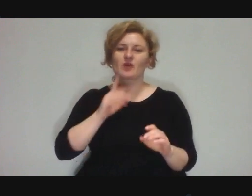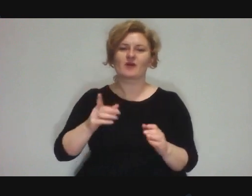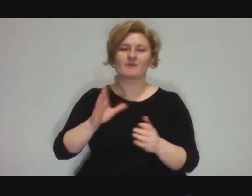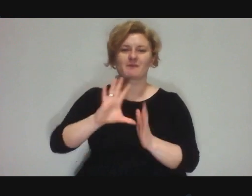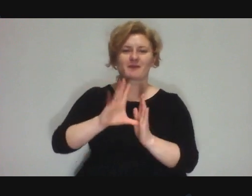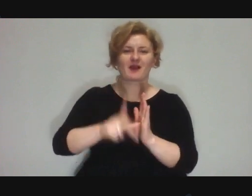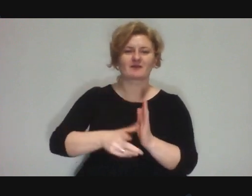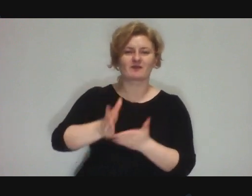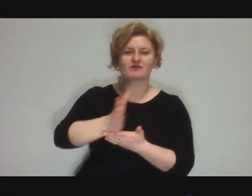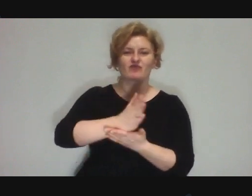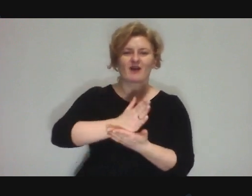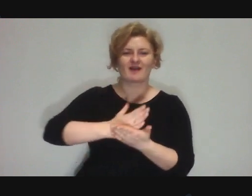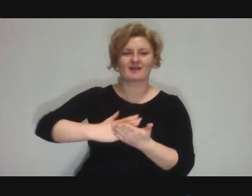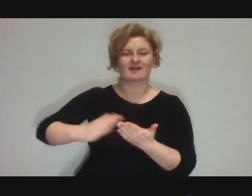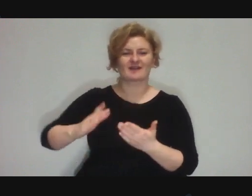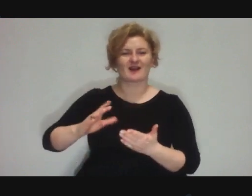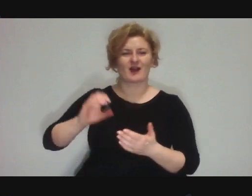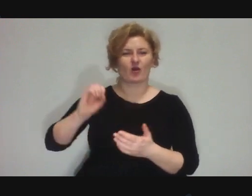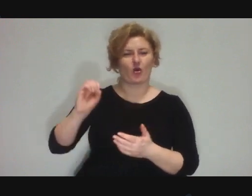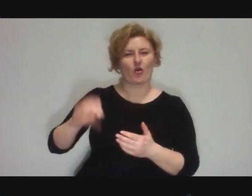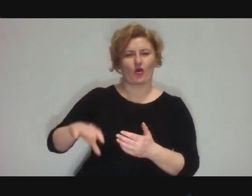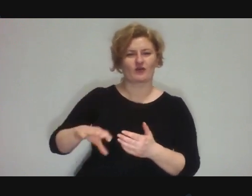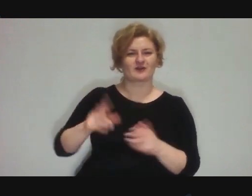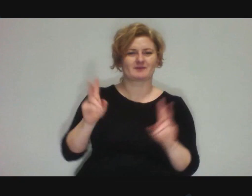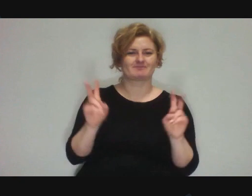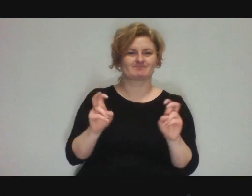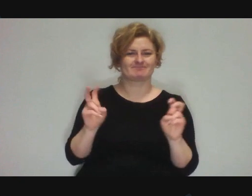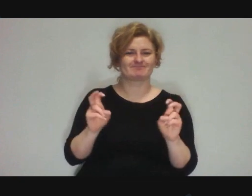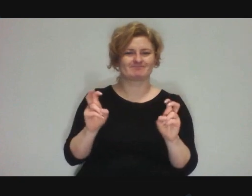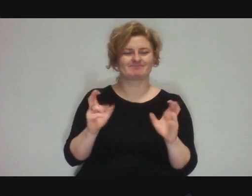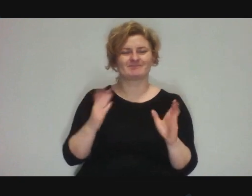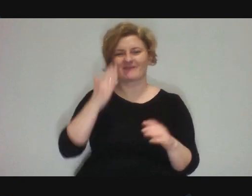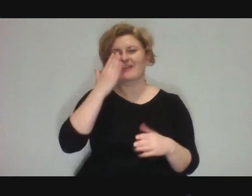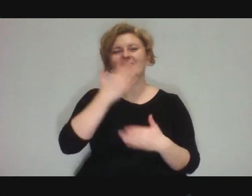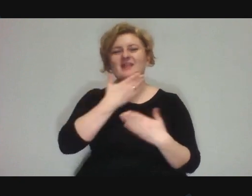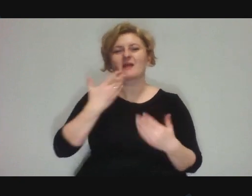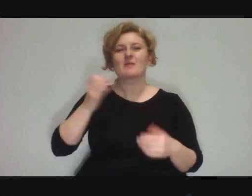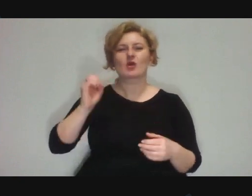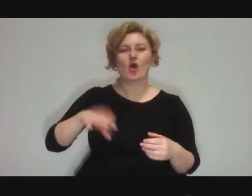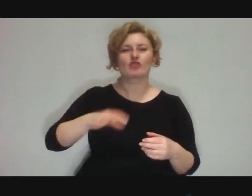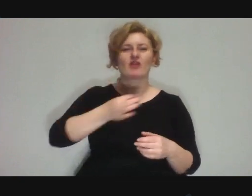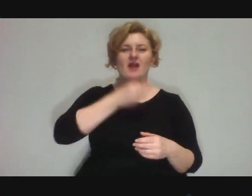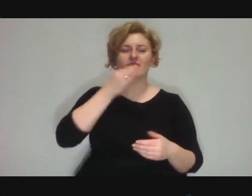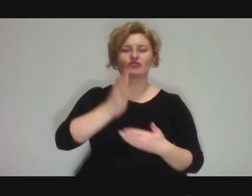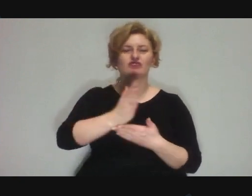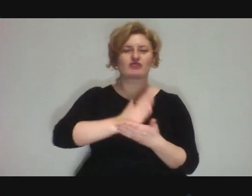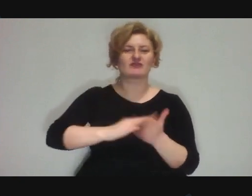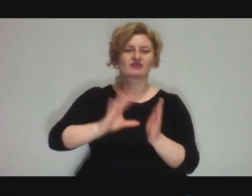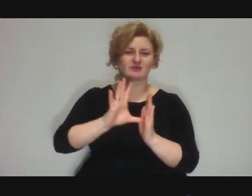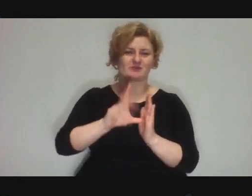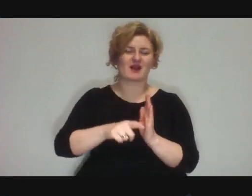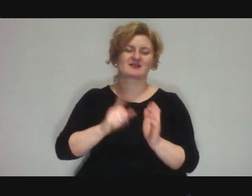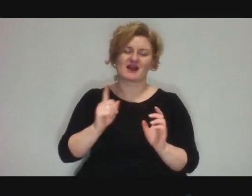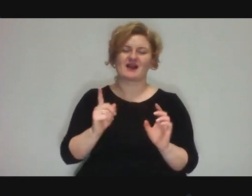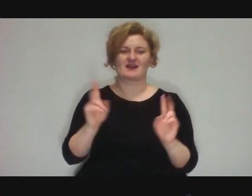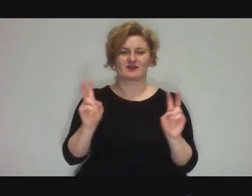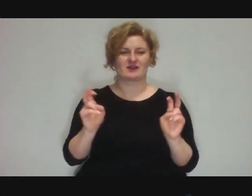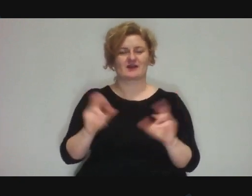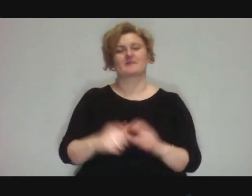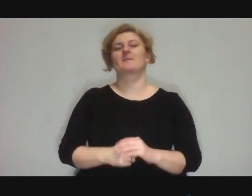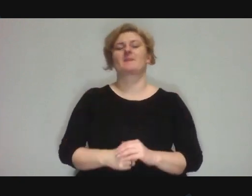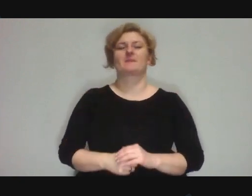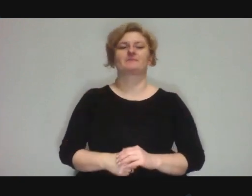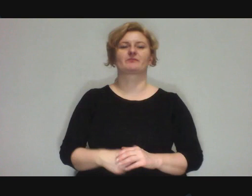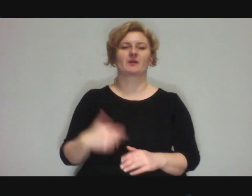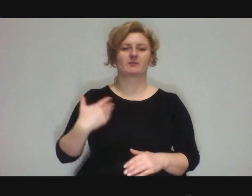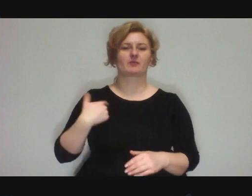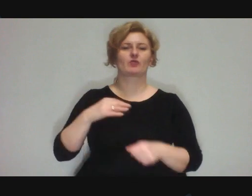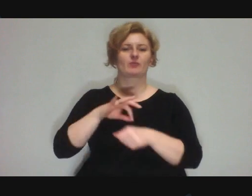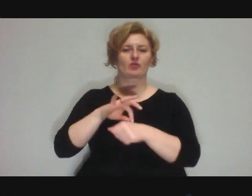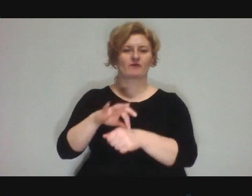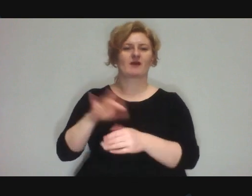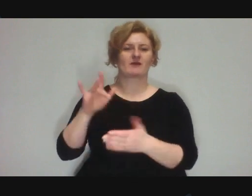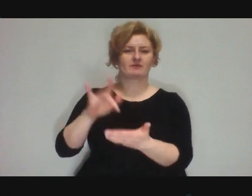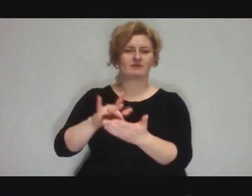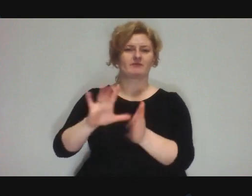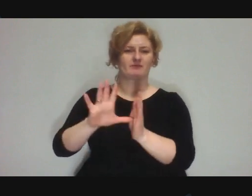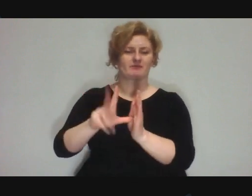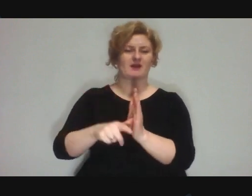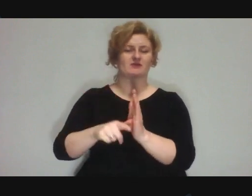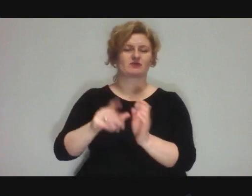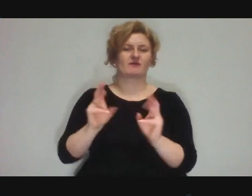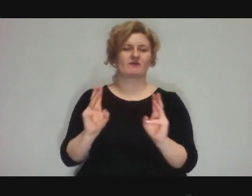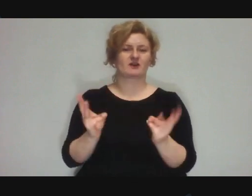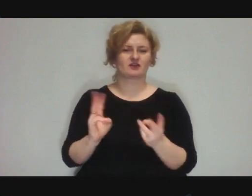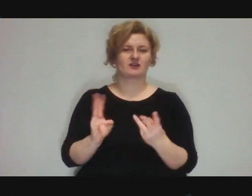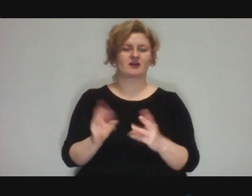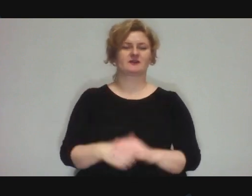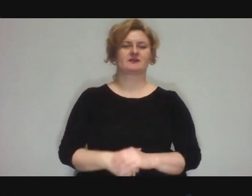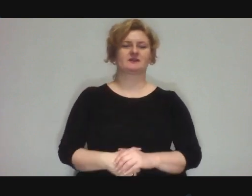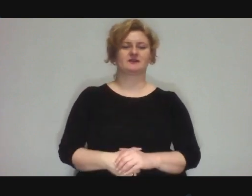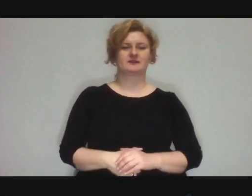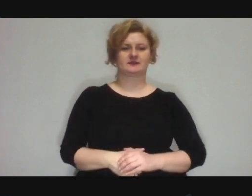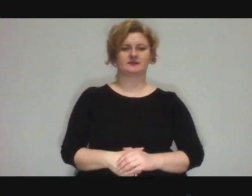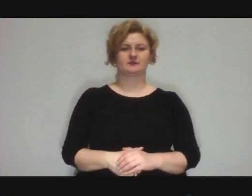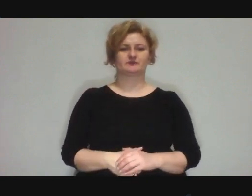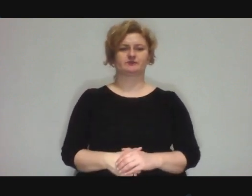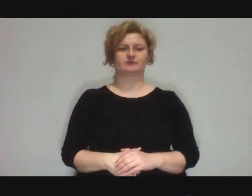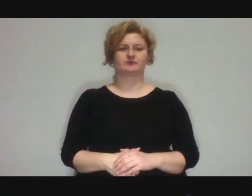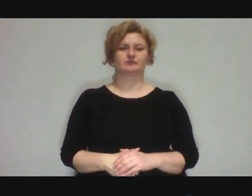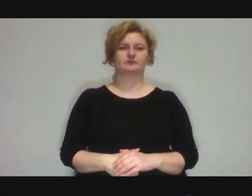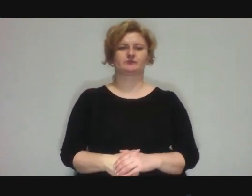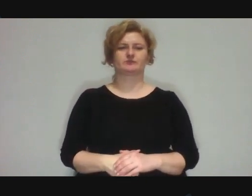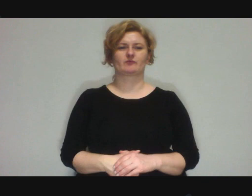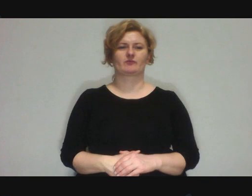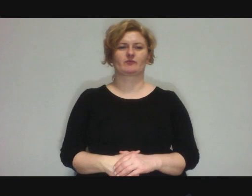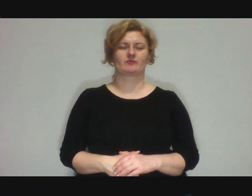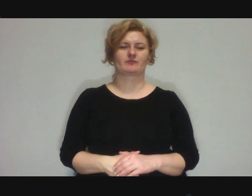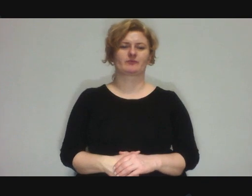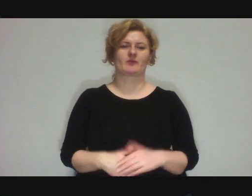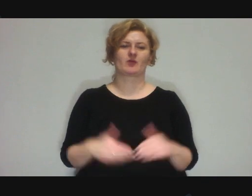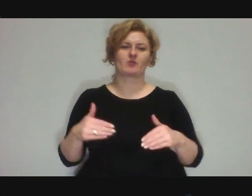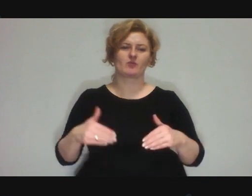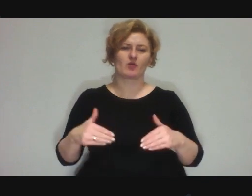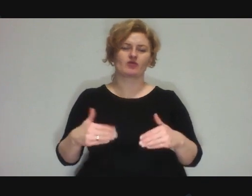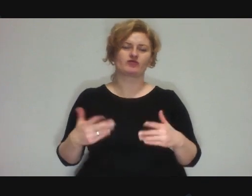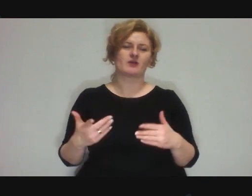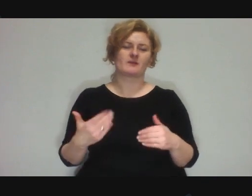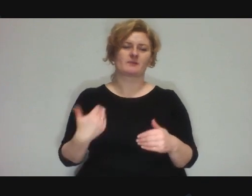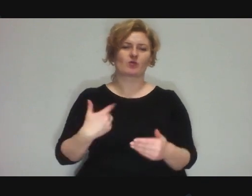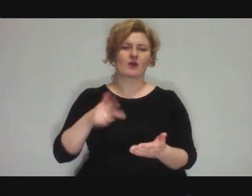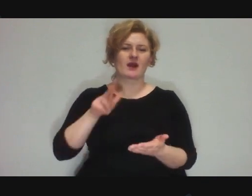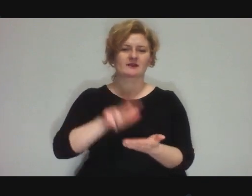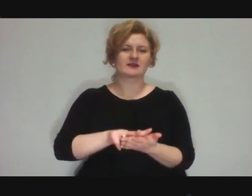There is no worse or better part of the city, there are just such and such. And that, I have to say, the word accepted would be too much...